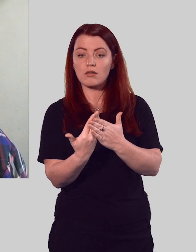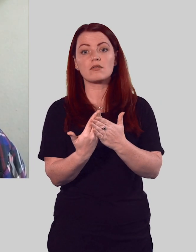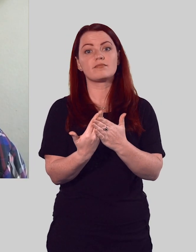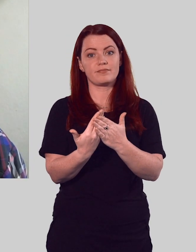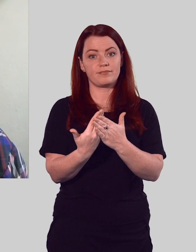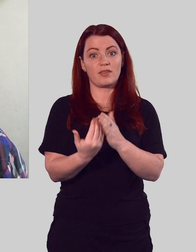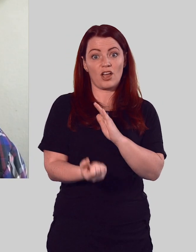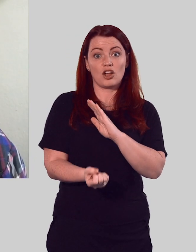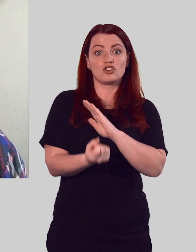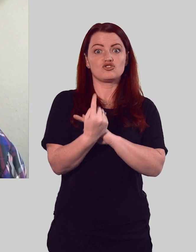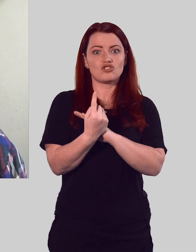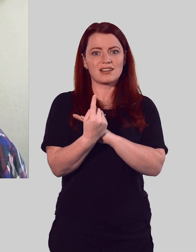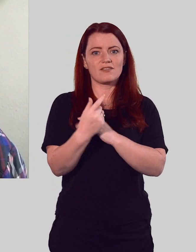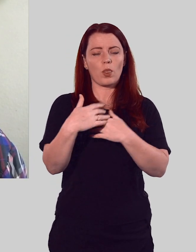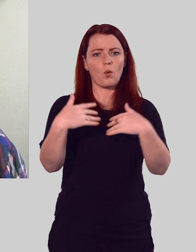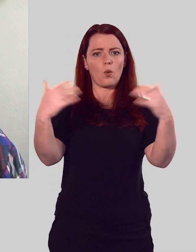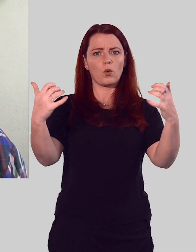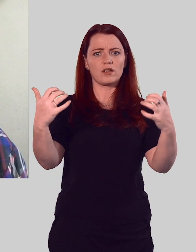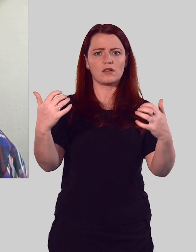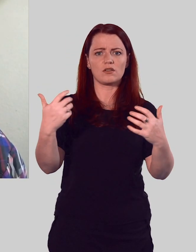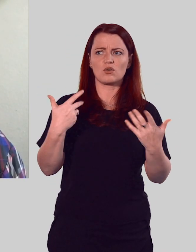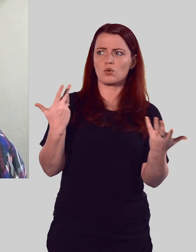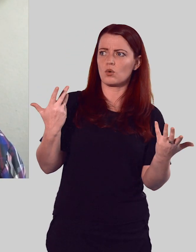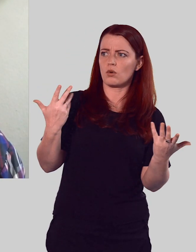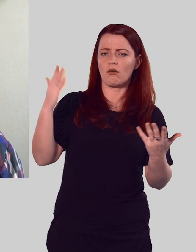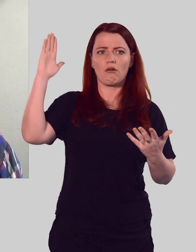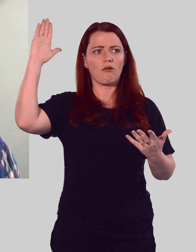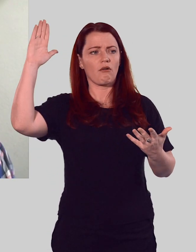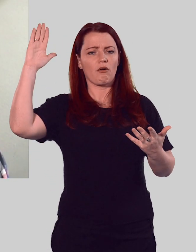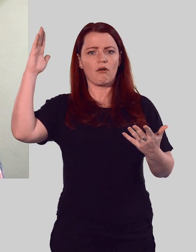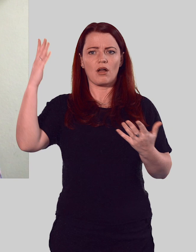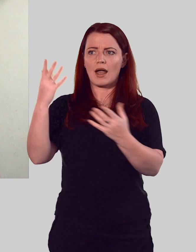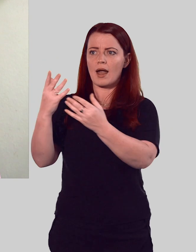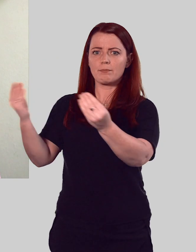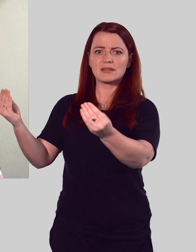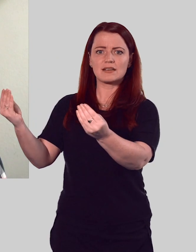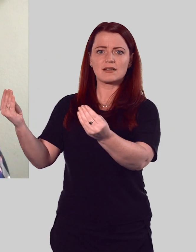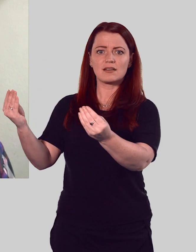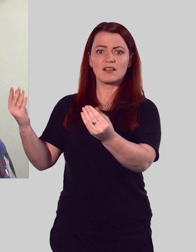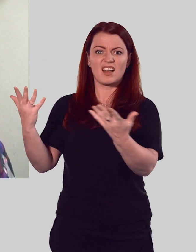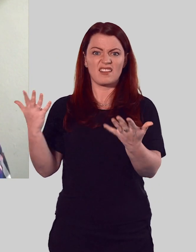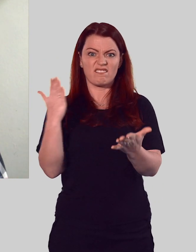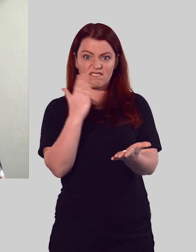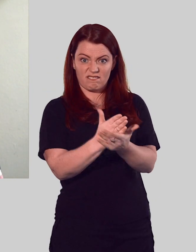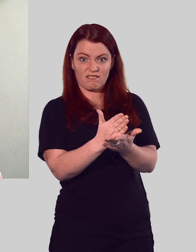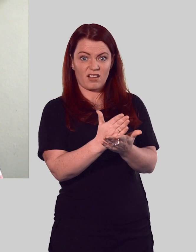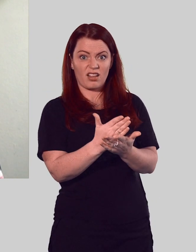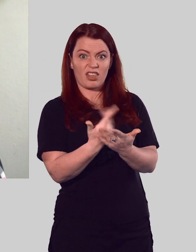call out with this discovery of the empty Diamond Suites and if they did then the performers admit that yes it's empty but is this like